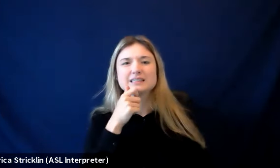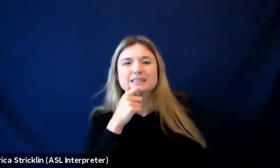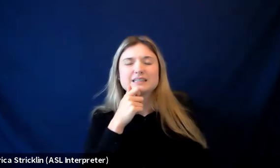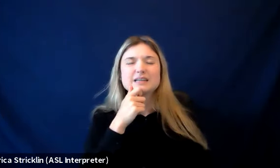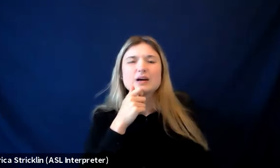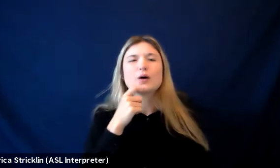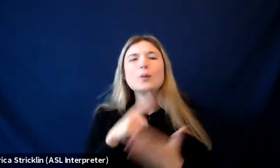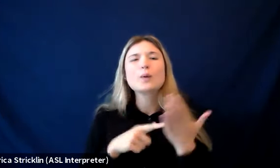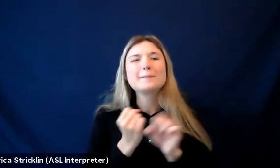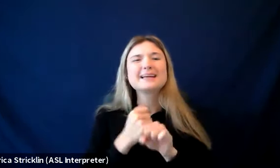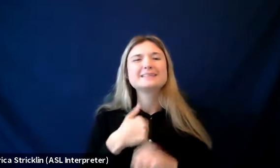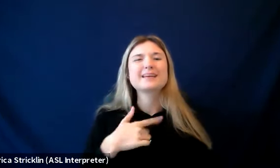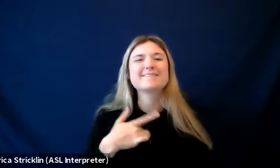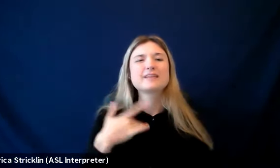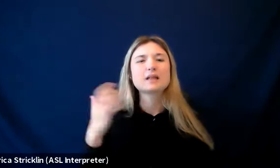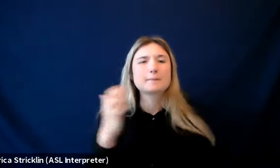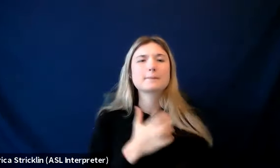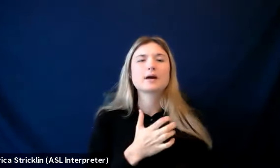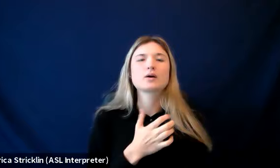power is